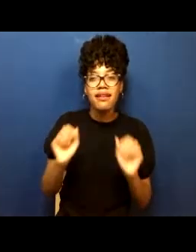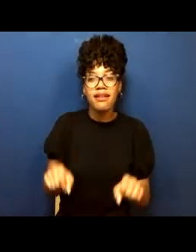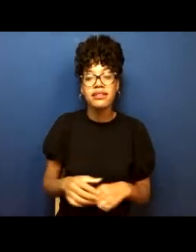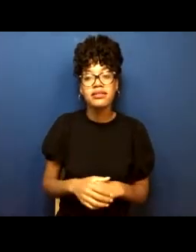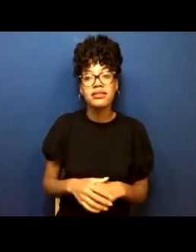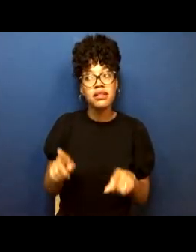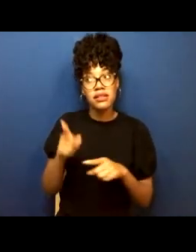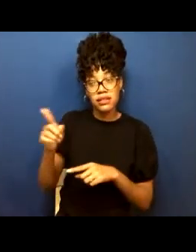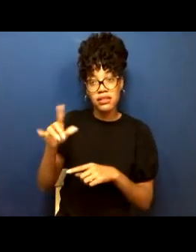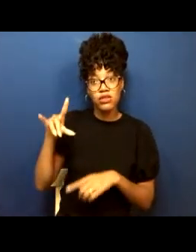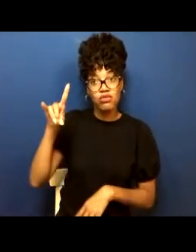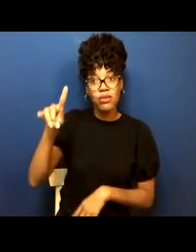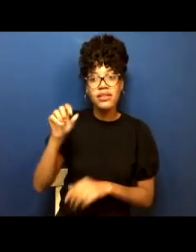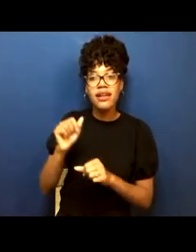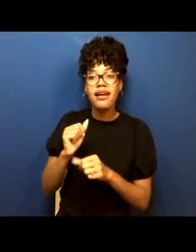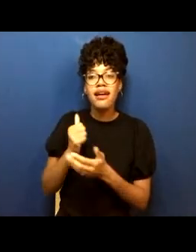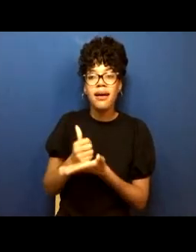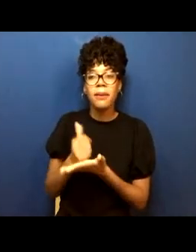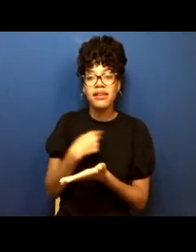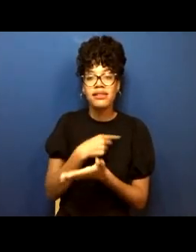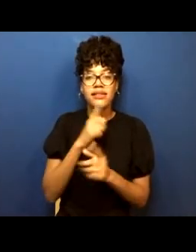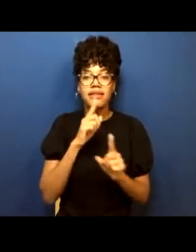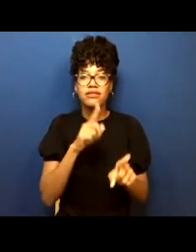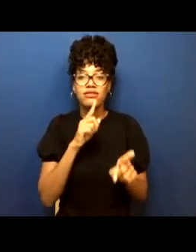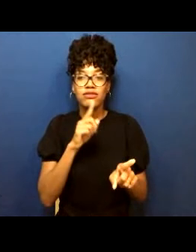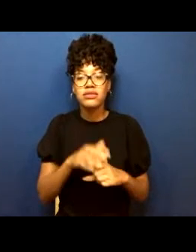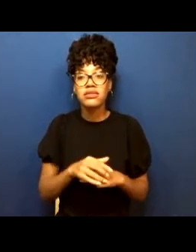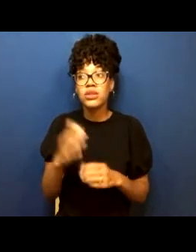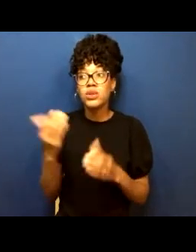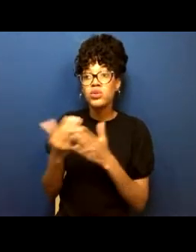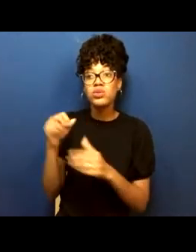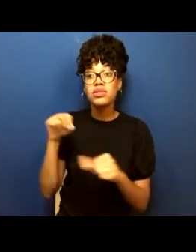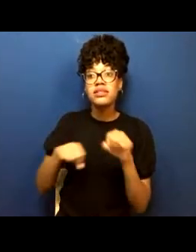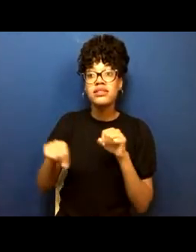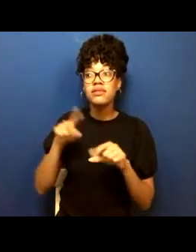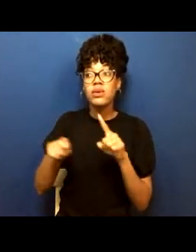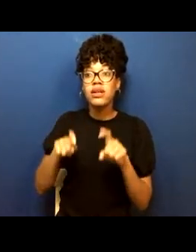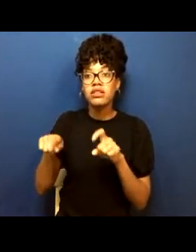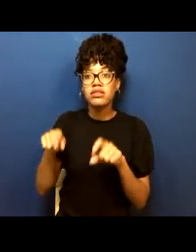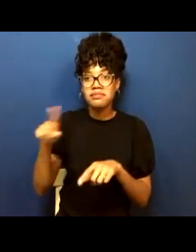new scientific questions. But overall drones can help make a lot of our field work much easier.